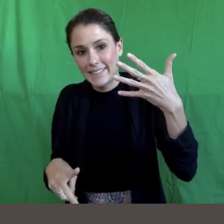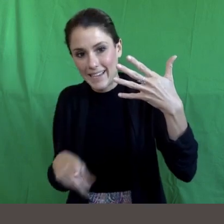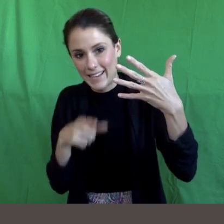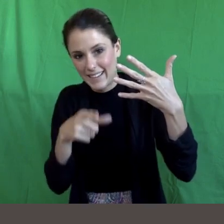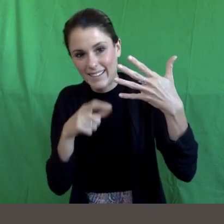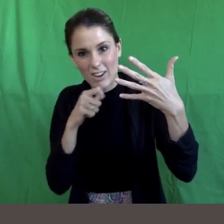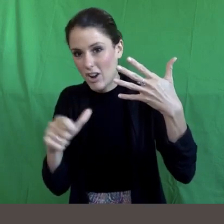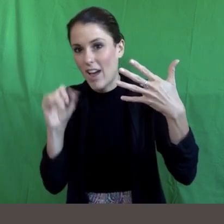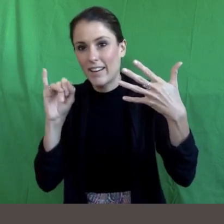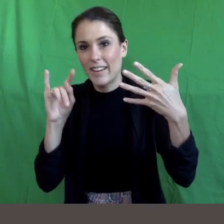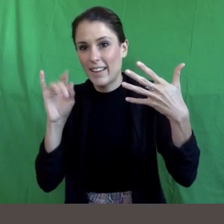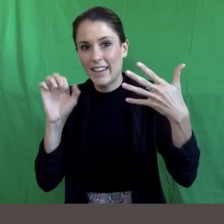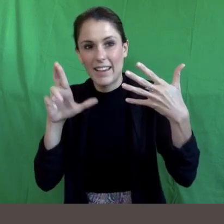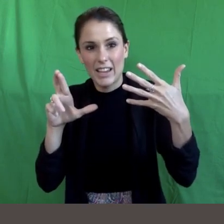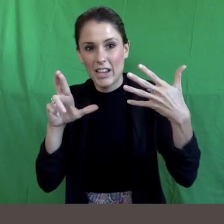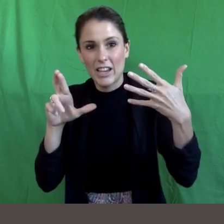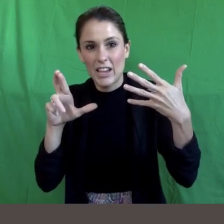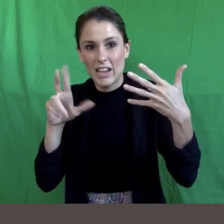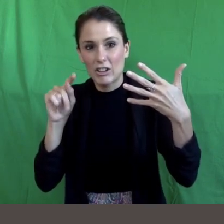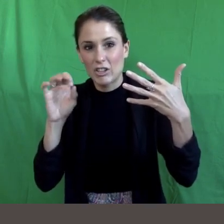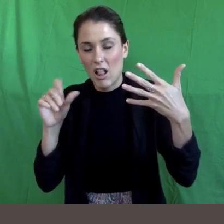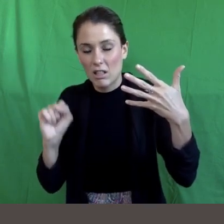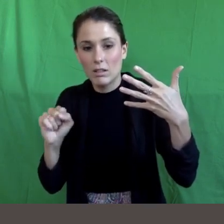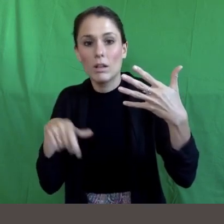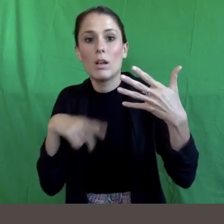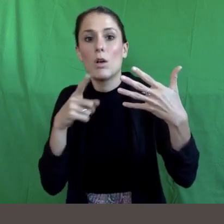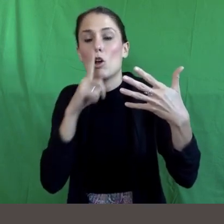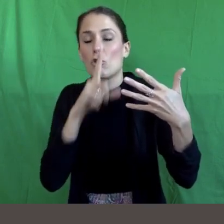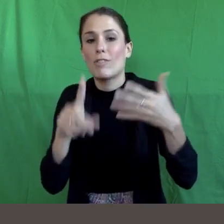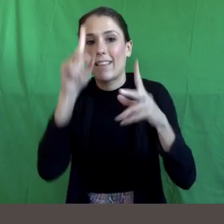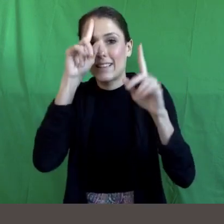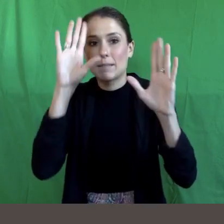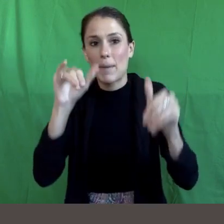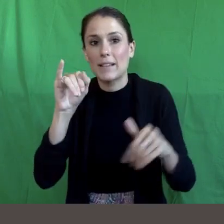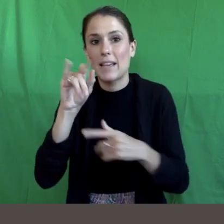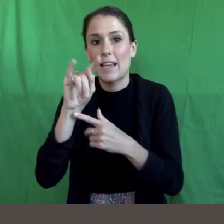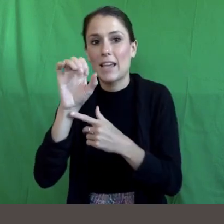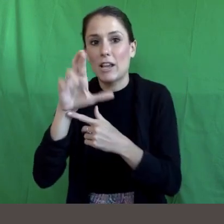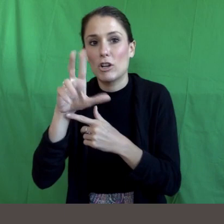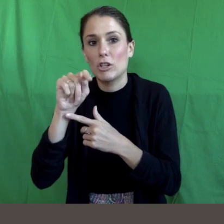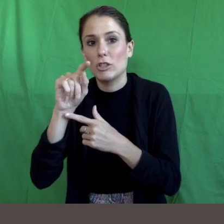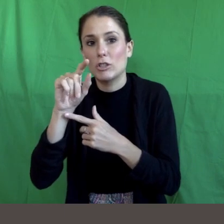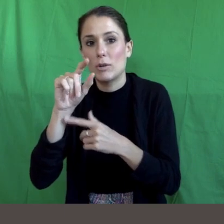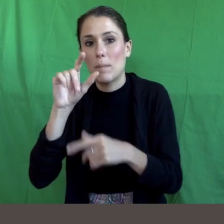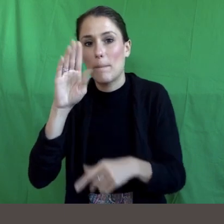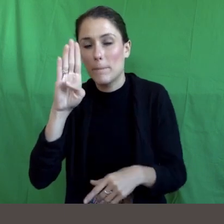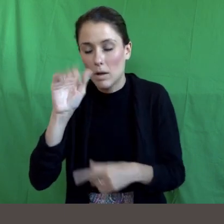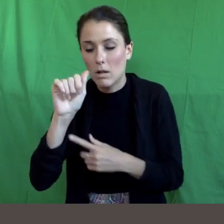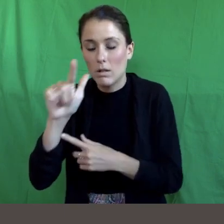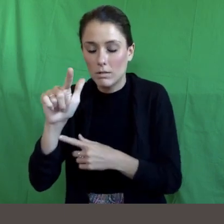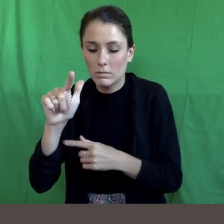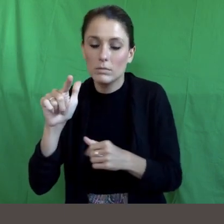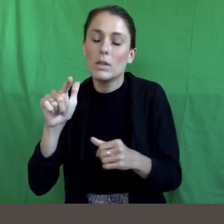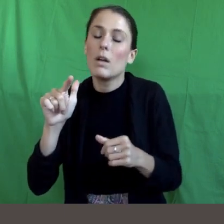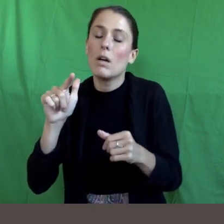So if we scroll down here, function object is not iterable. The chain function actually expects iterable objects and obviously functions are not iterable